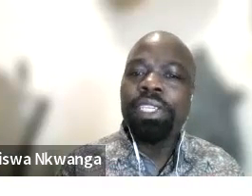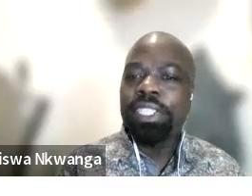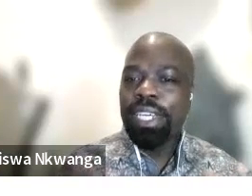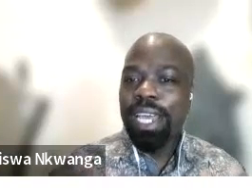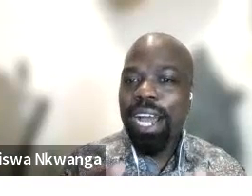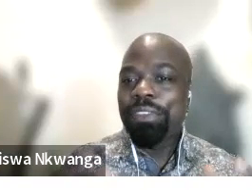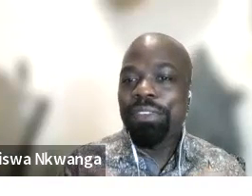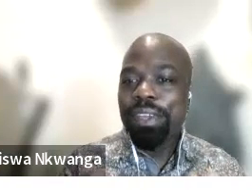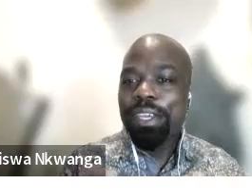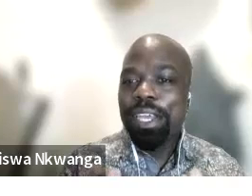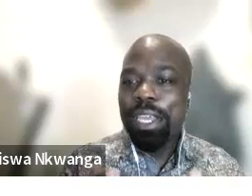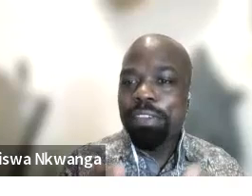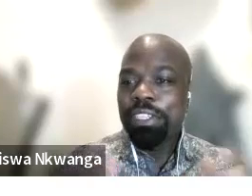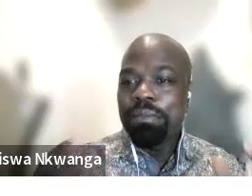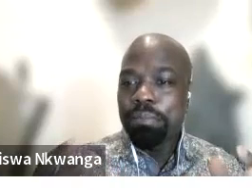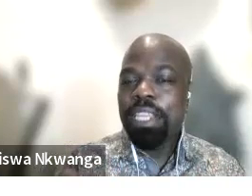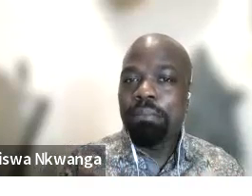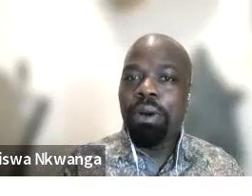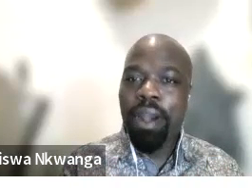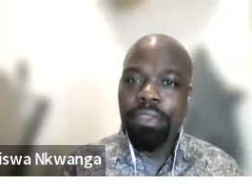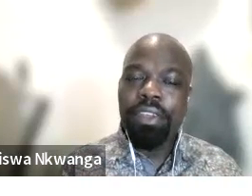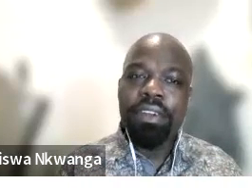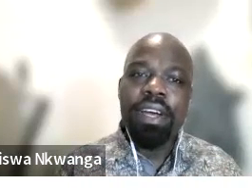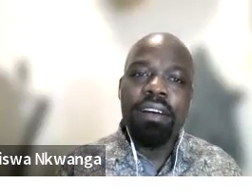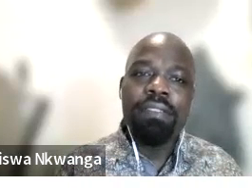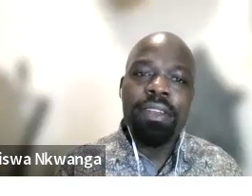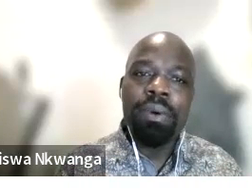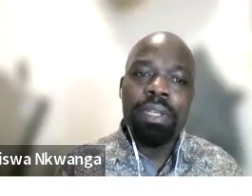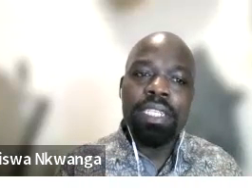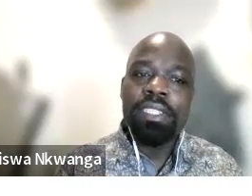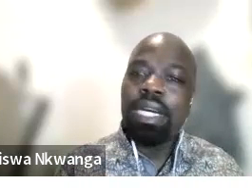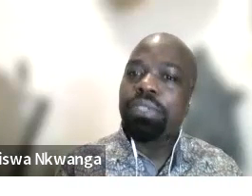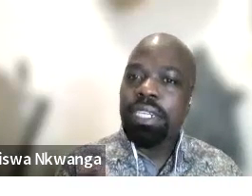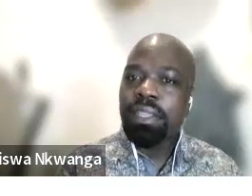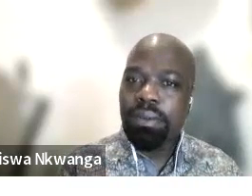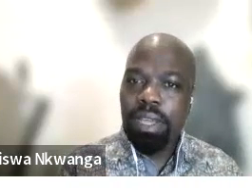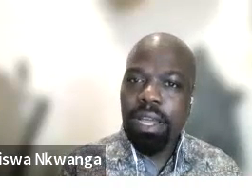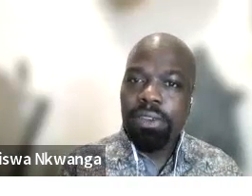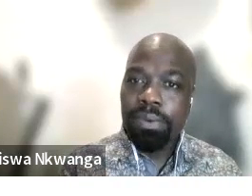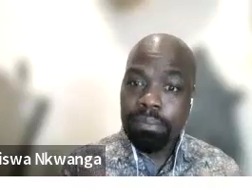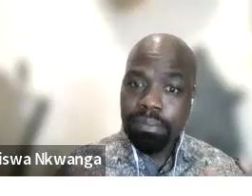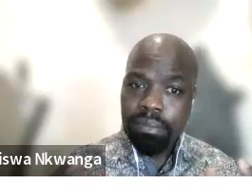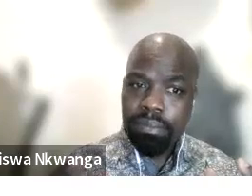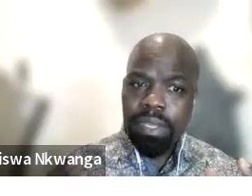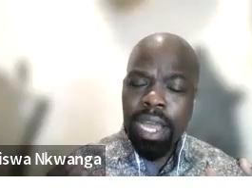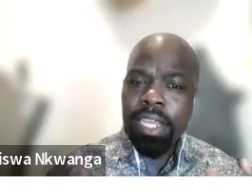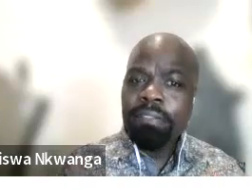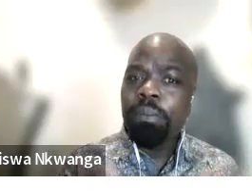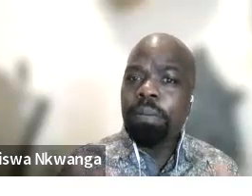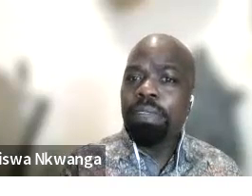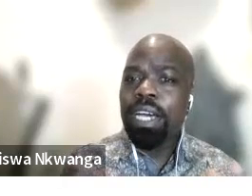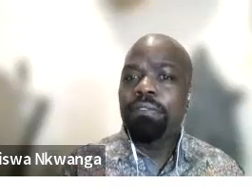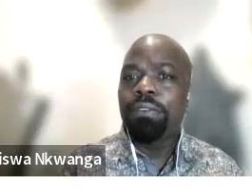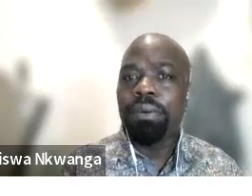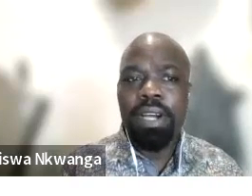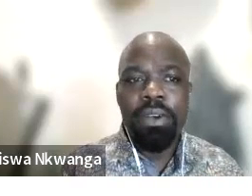which has even made it more urgent that world leaders come together to develop a plan for